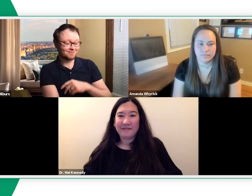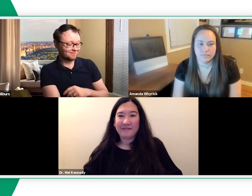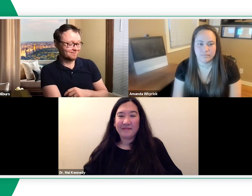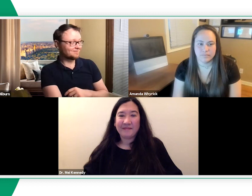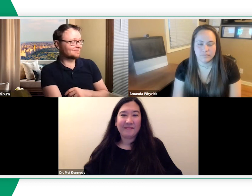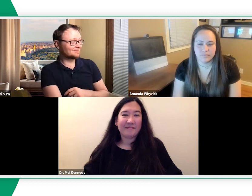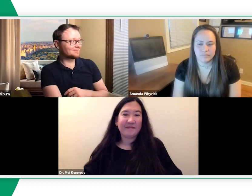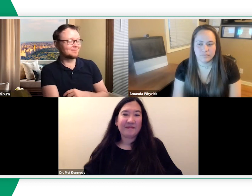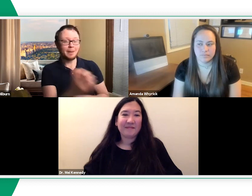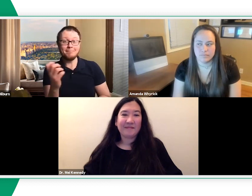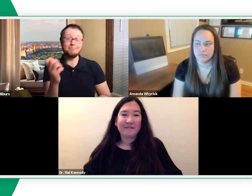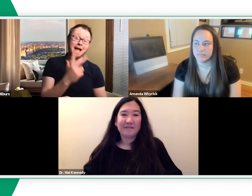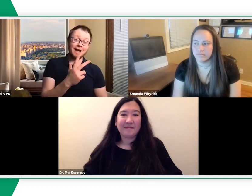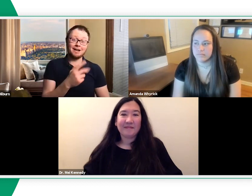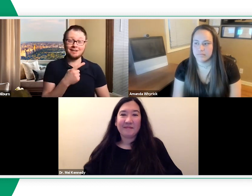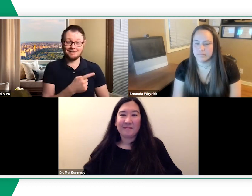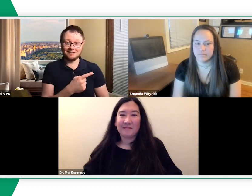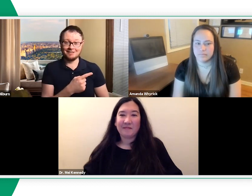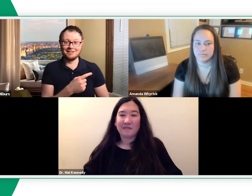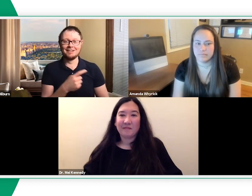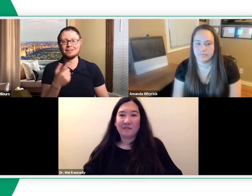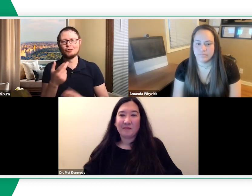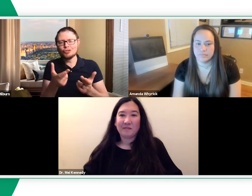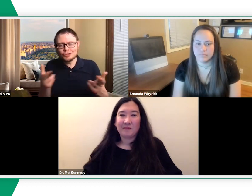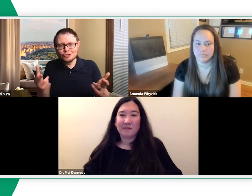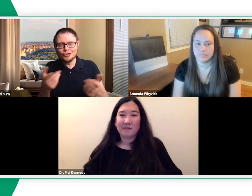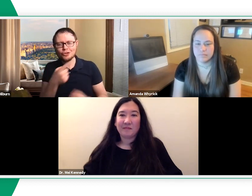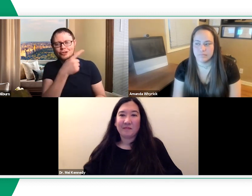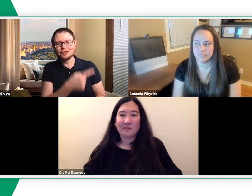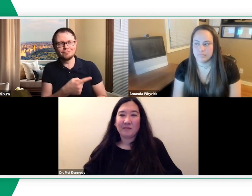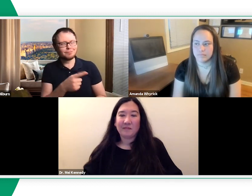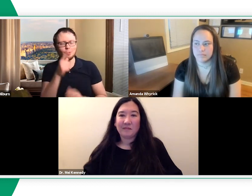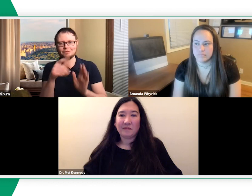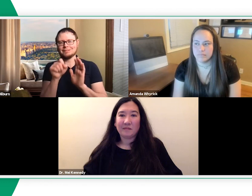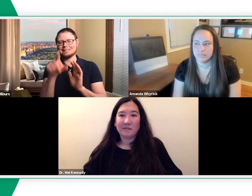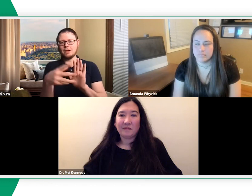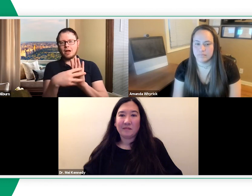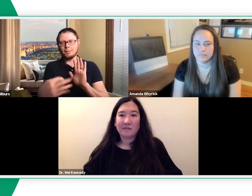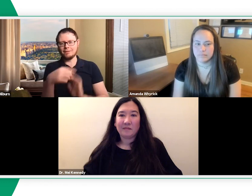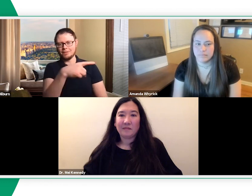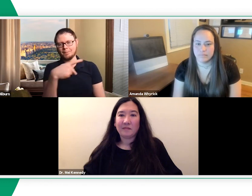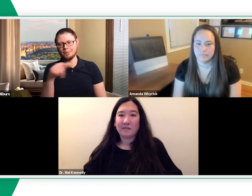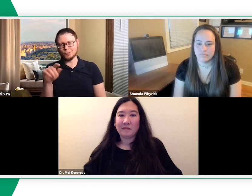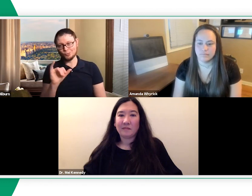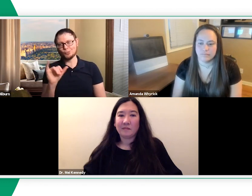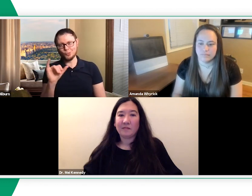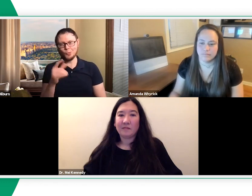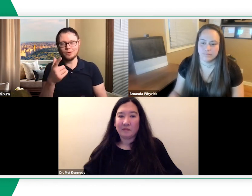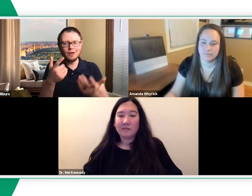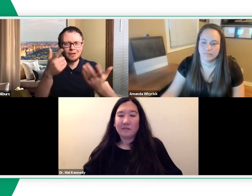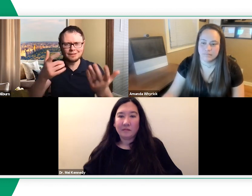had in there. All right, back to this. Resources. You all